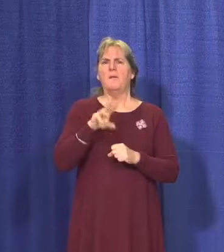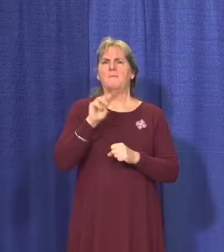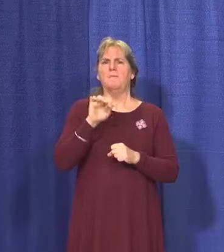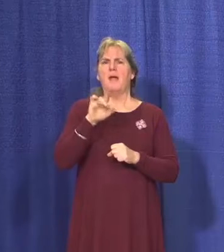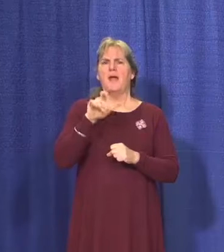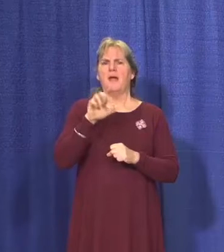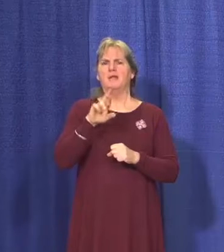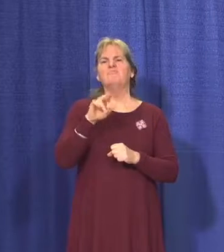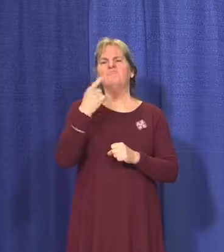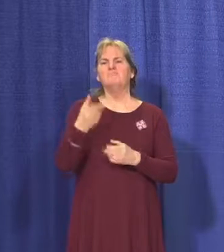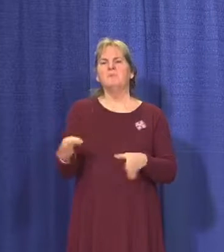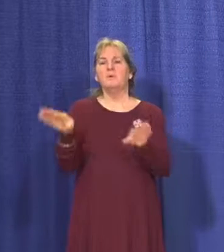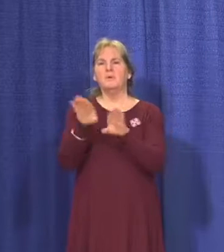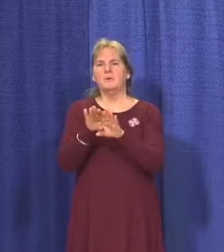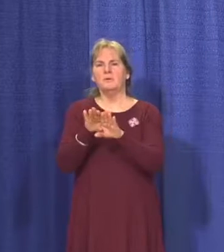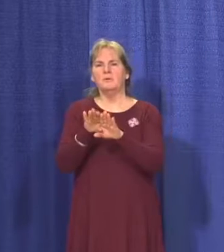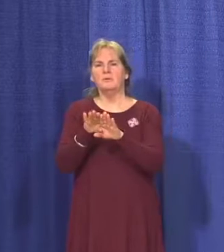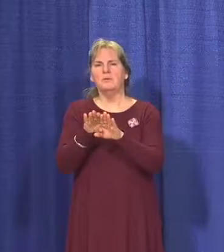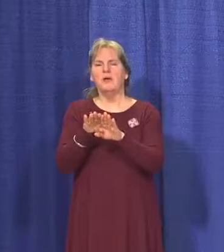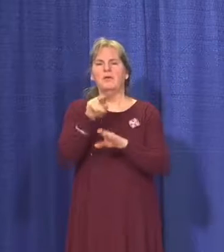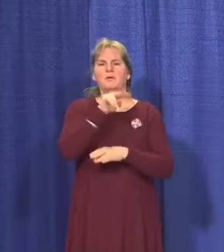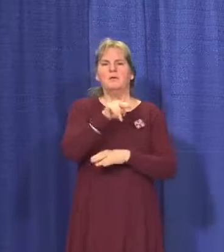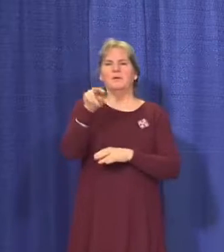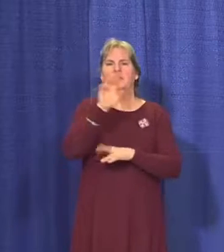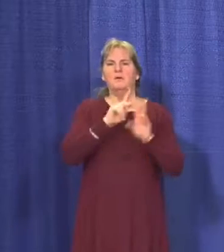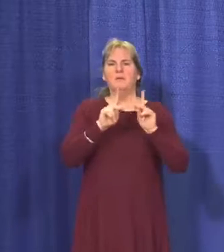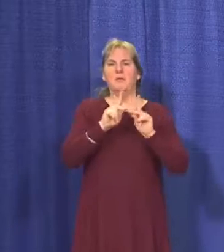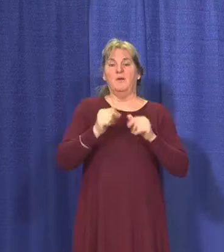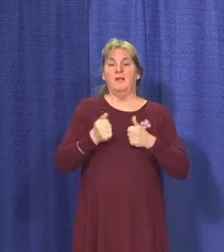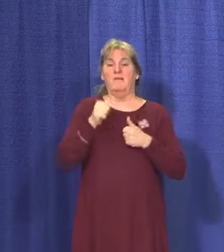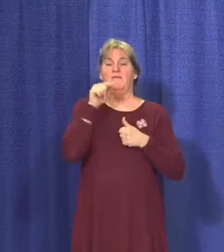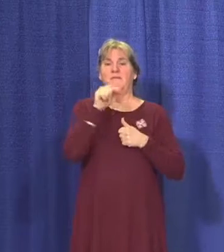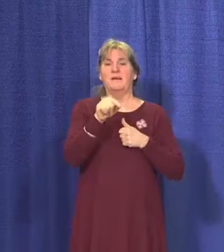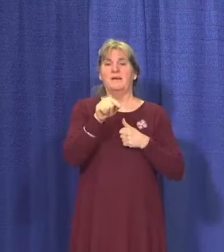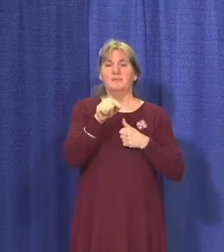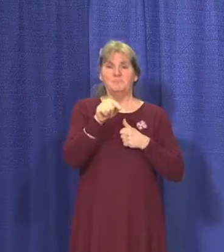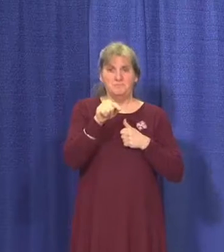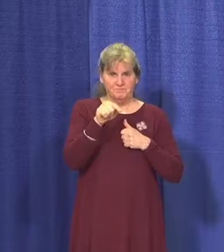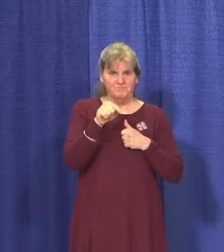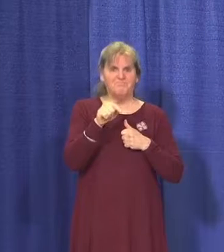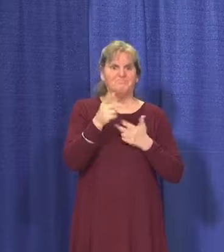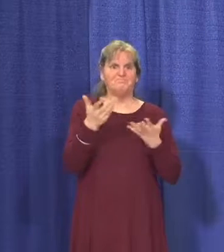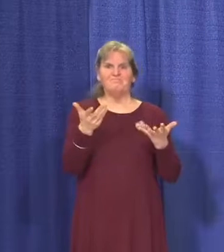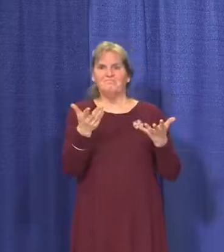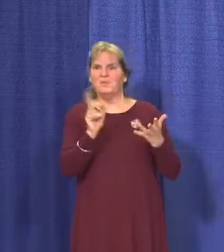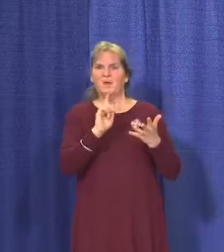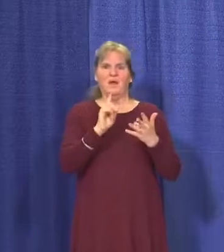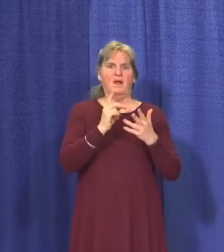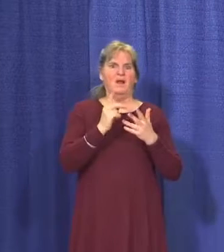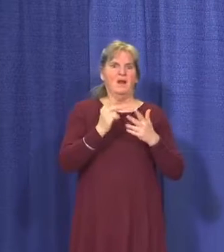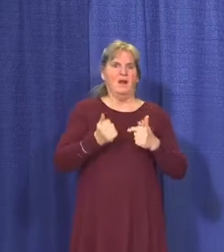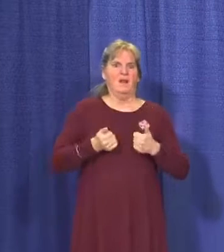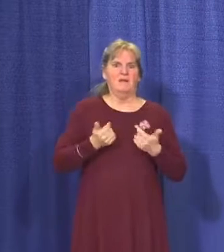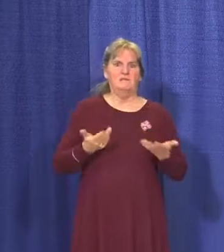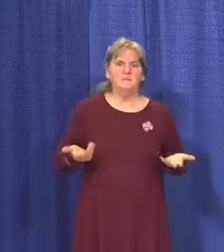Lake that had closed and we had 22 individuals in that facility were displaced.